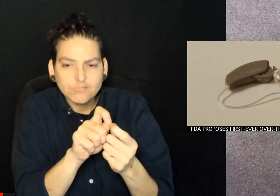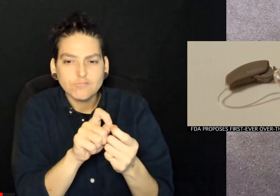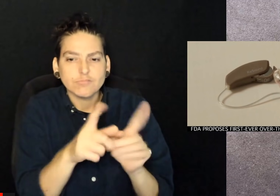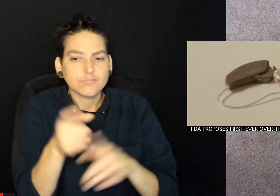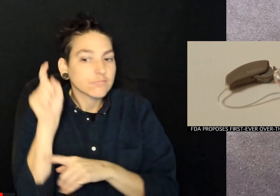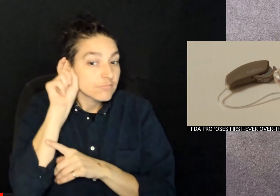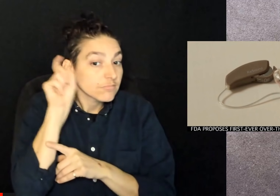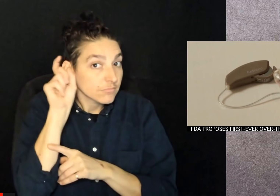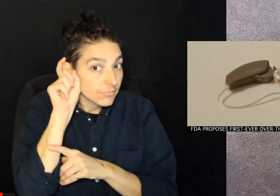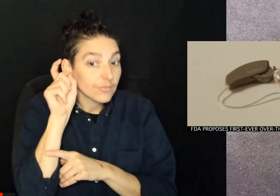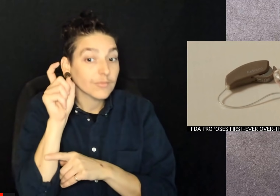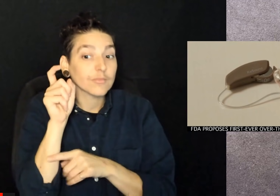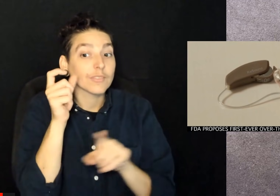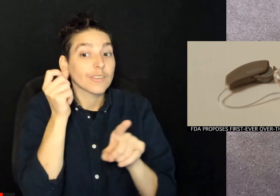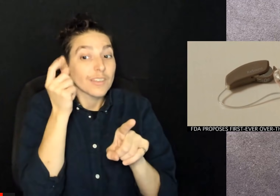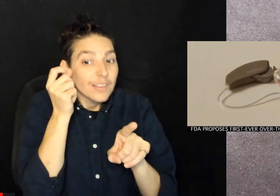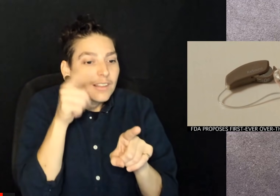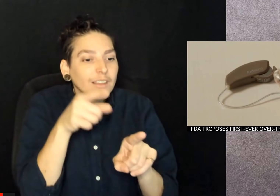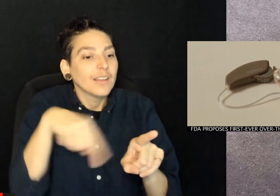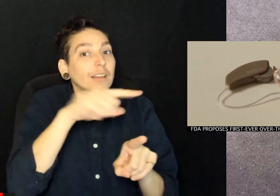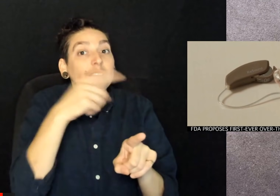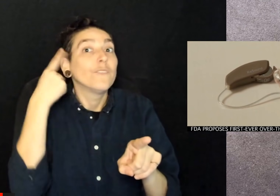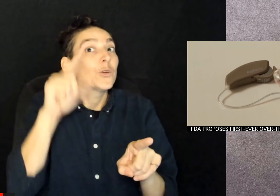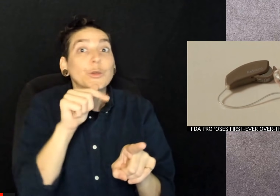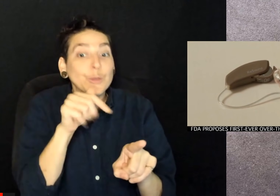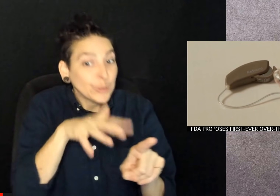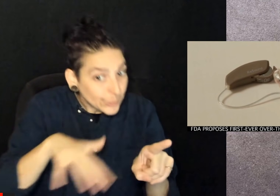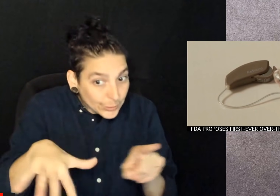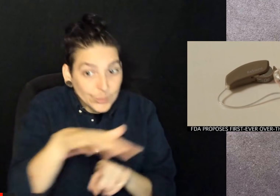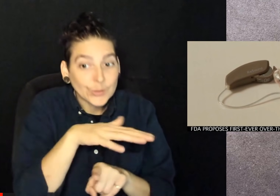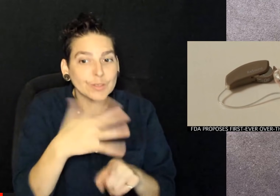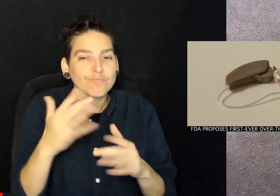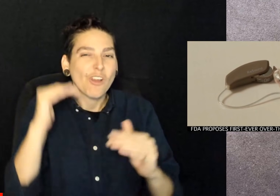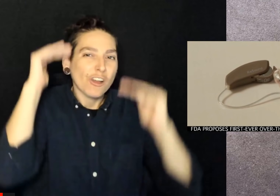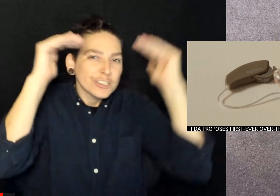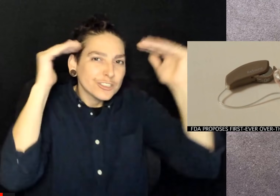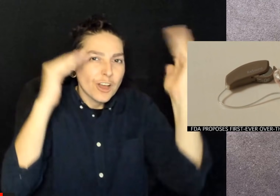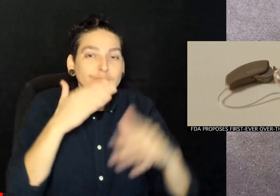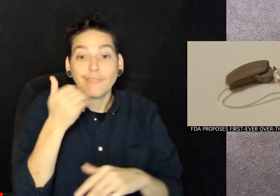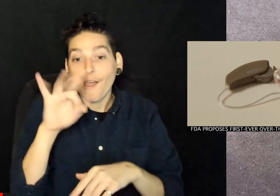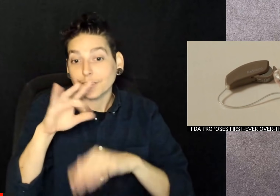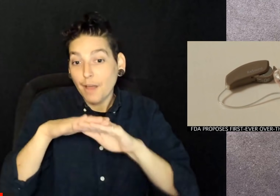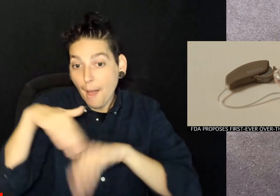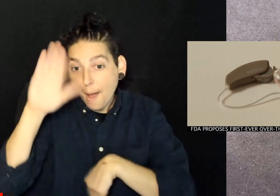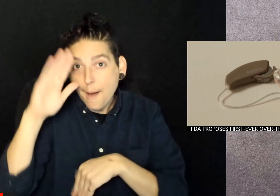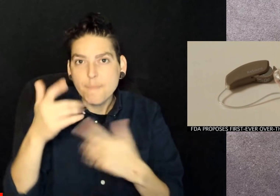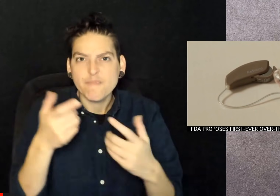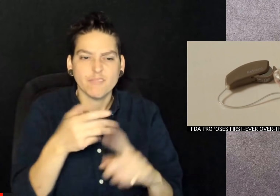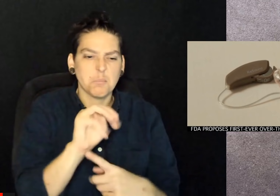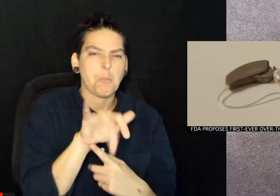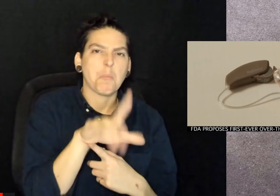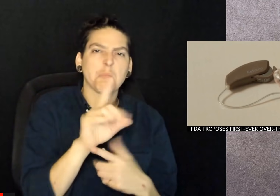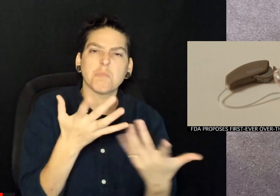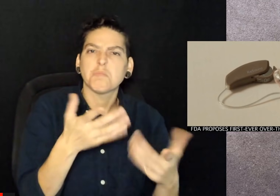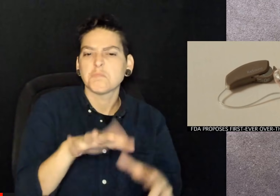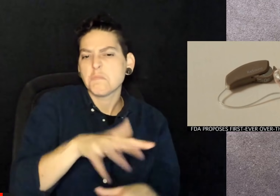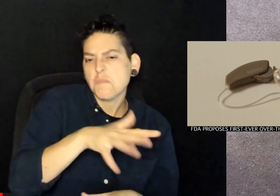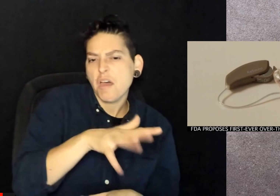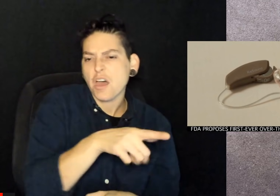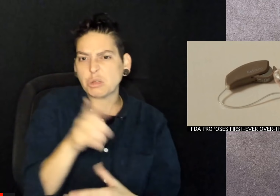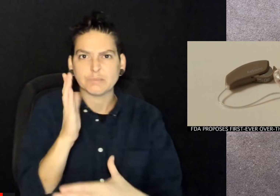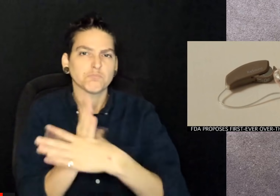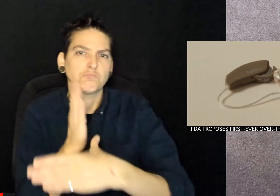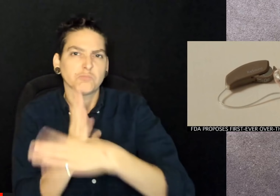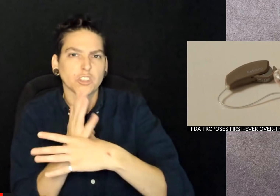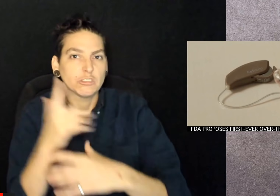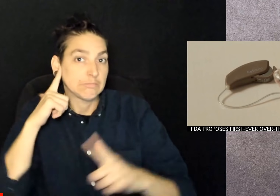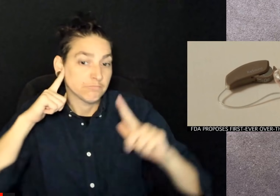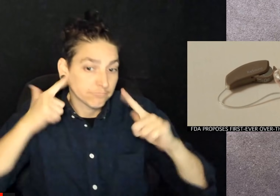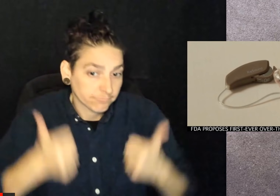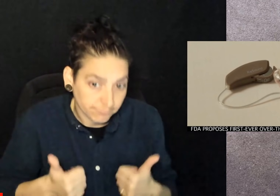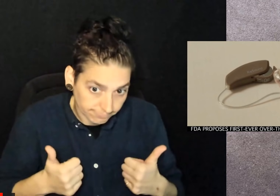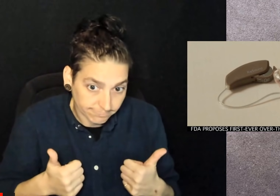to certain air conduction hearing aids intended for adults age 18 and older with mild-to-moderate